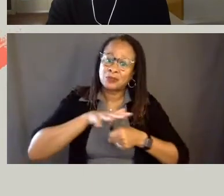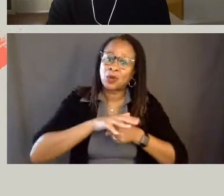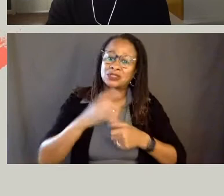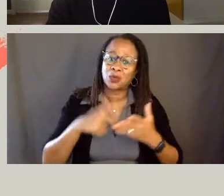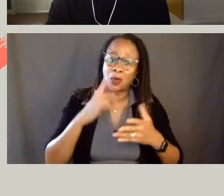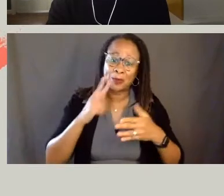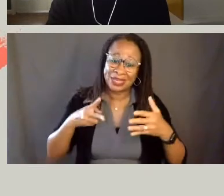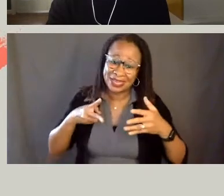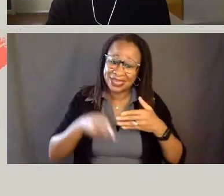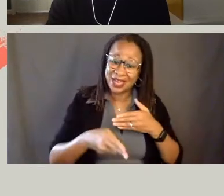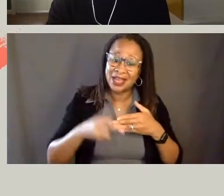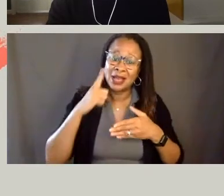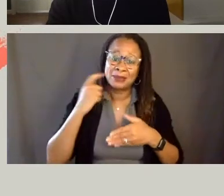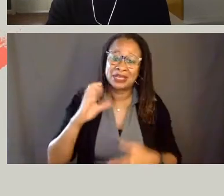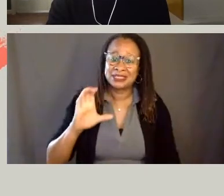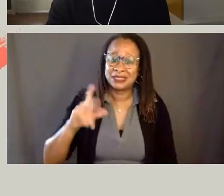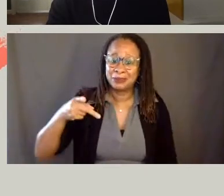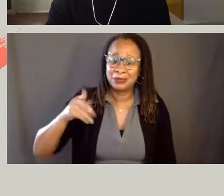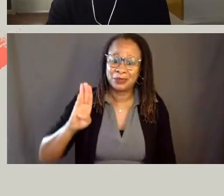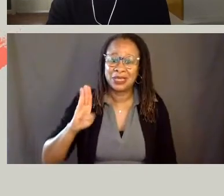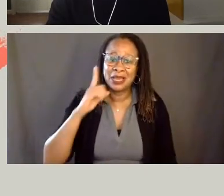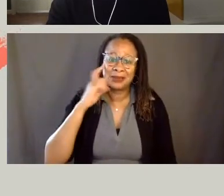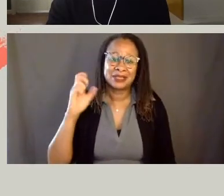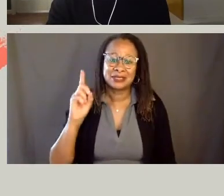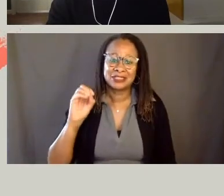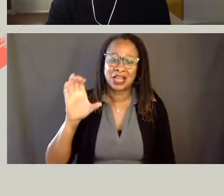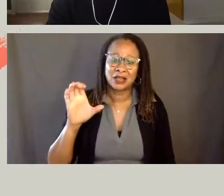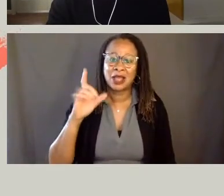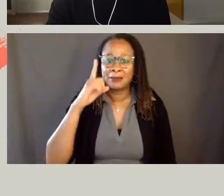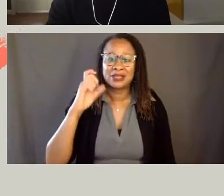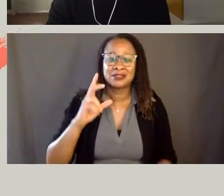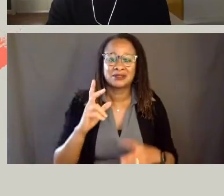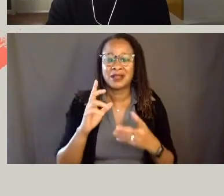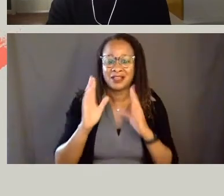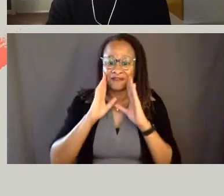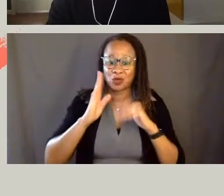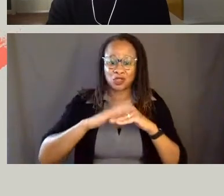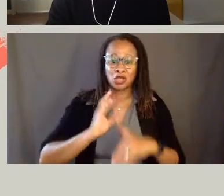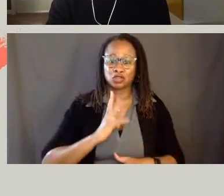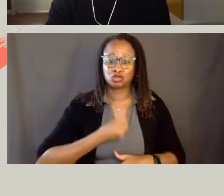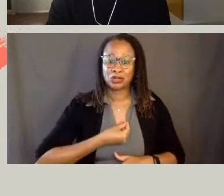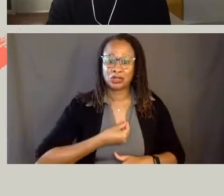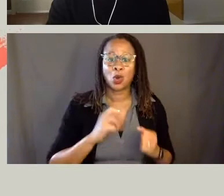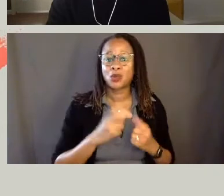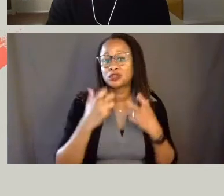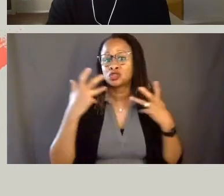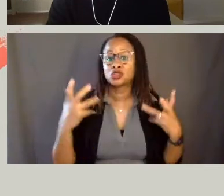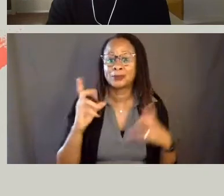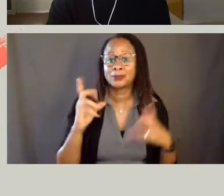because CPB made a documentary about someone who was transgender or there's too many documentaries about racial injustice.